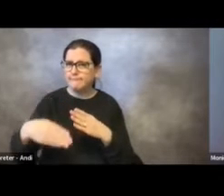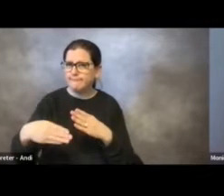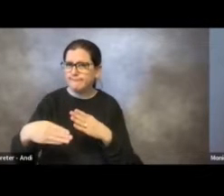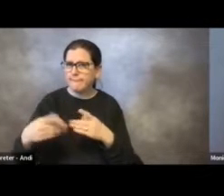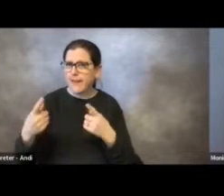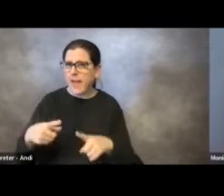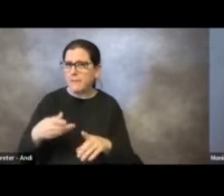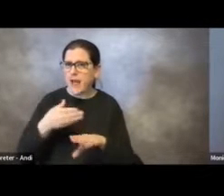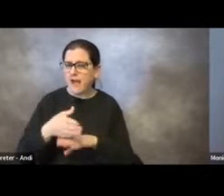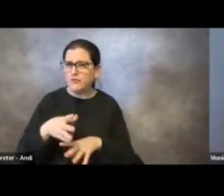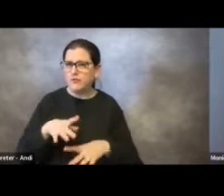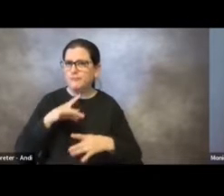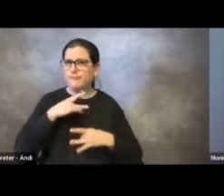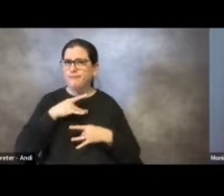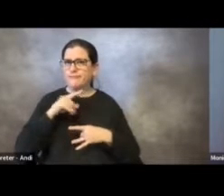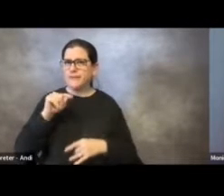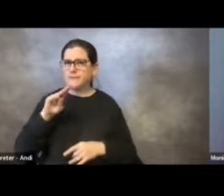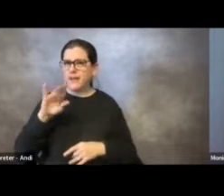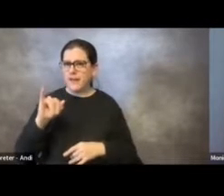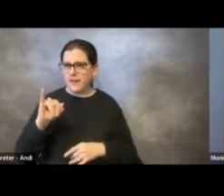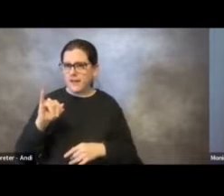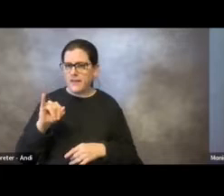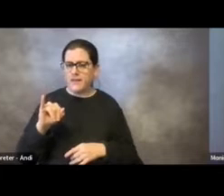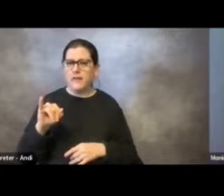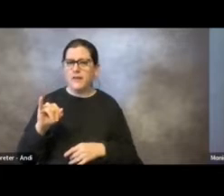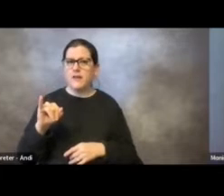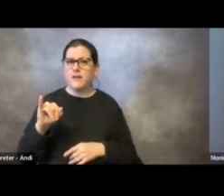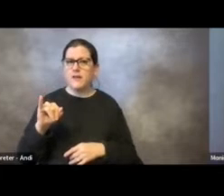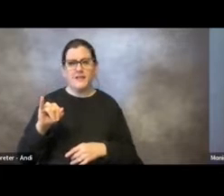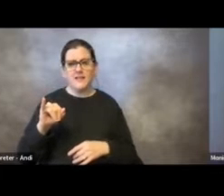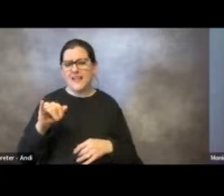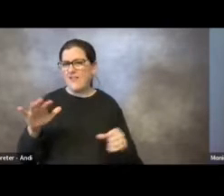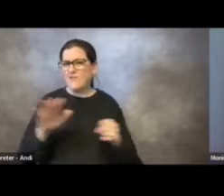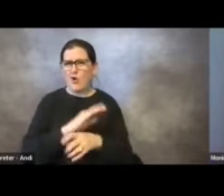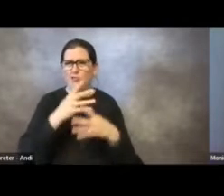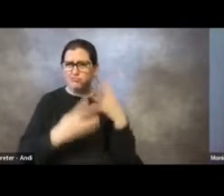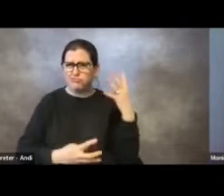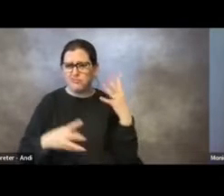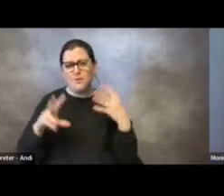having a traumatic brain injury. And this is not an exhaustive list. This doesn't indicate that